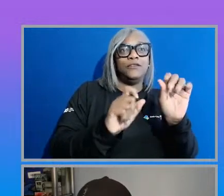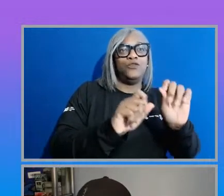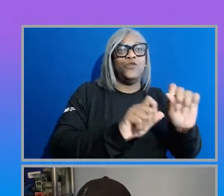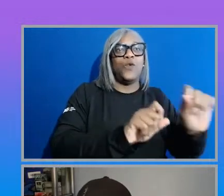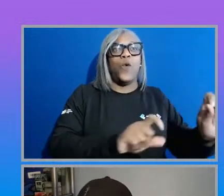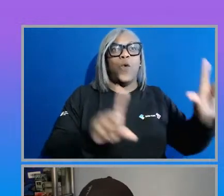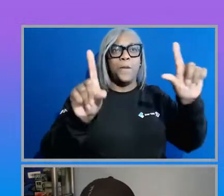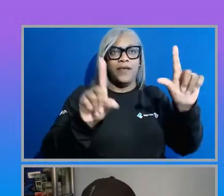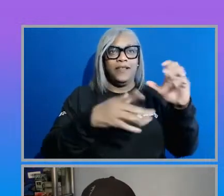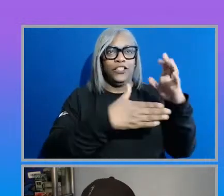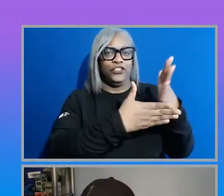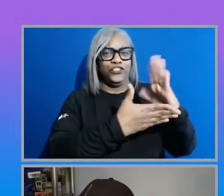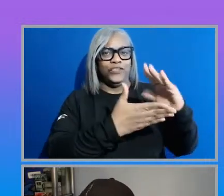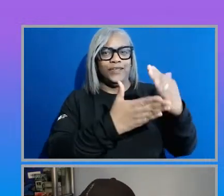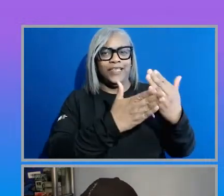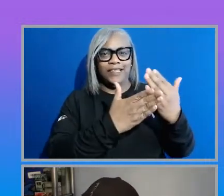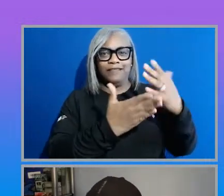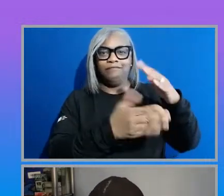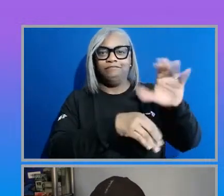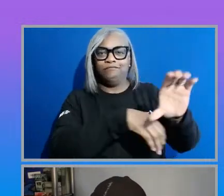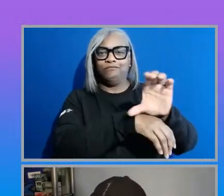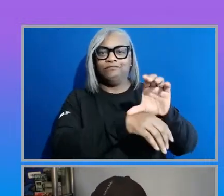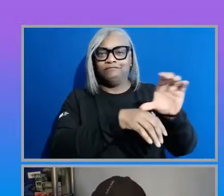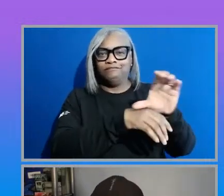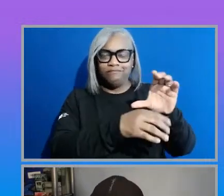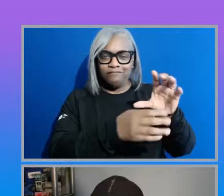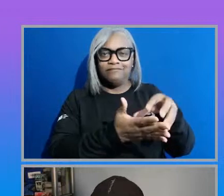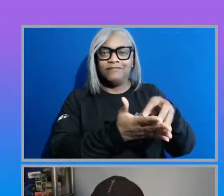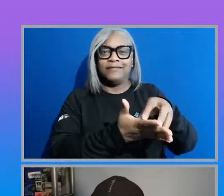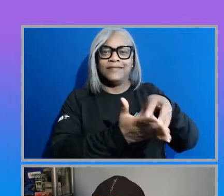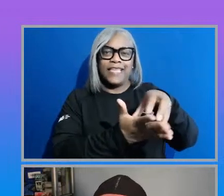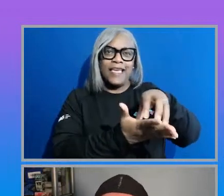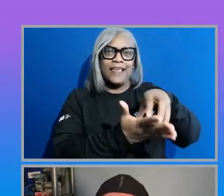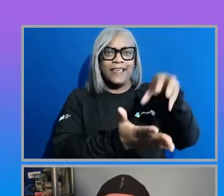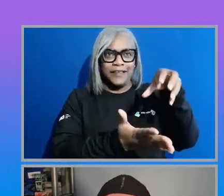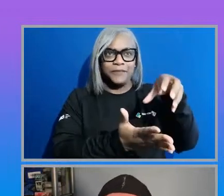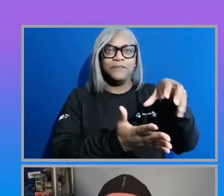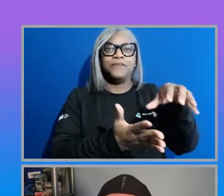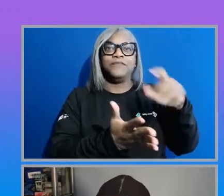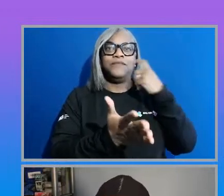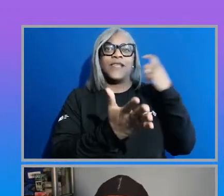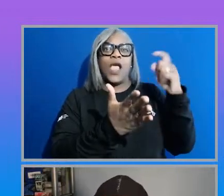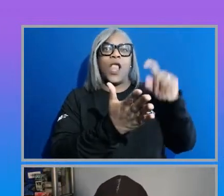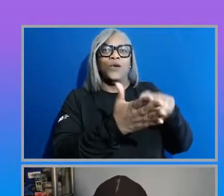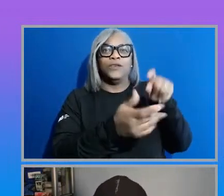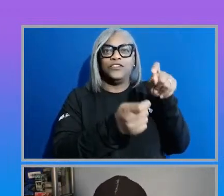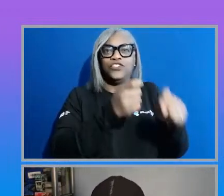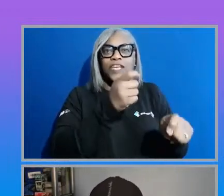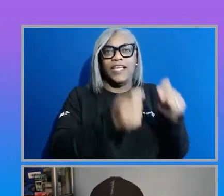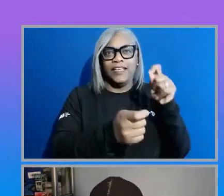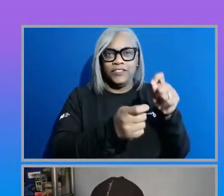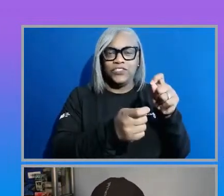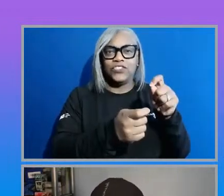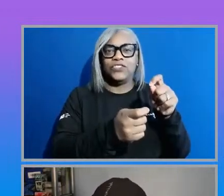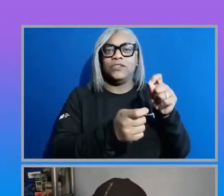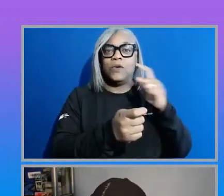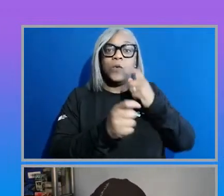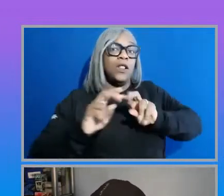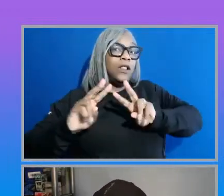chocolate cake button. And you can see the tool detected a state change. And it's going to